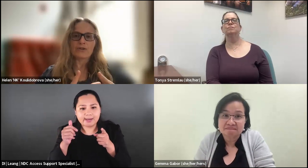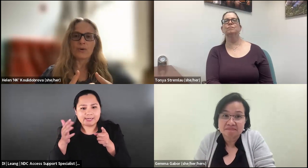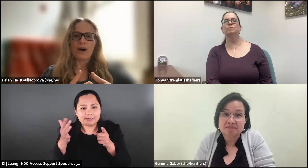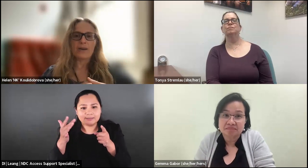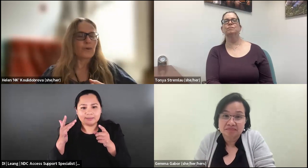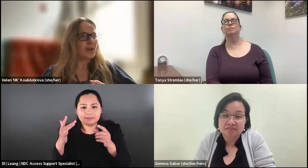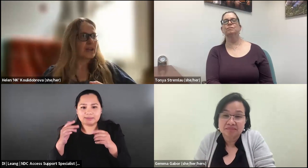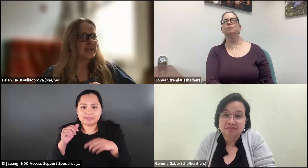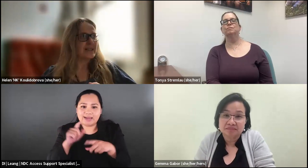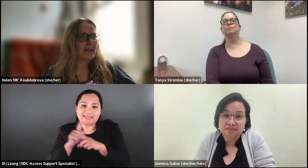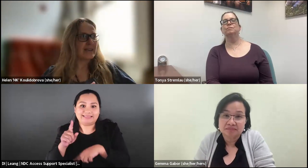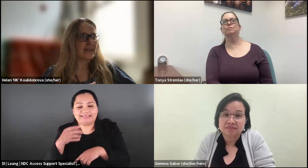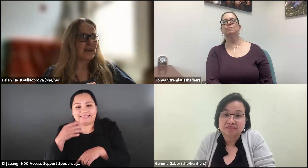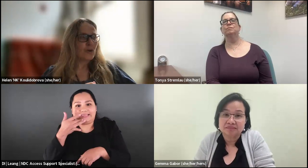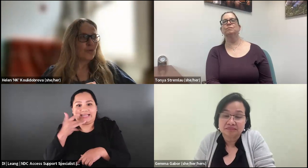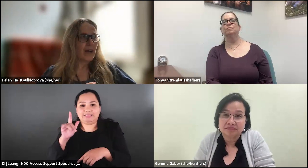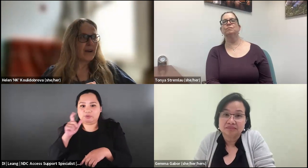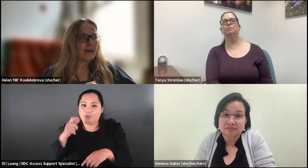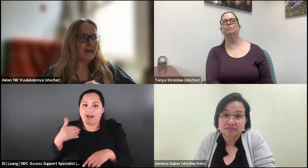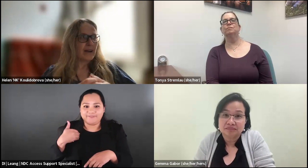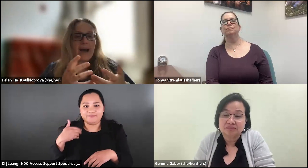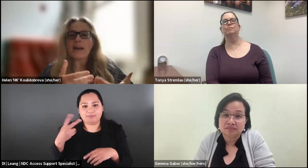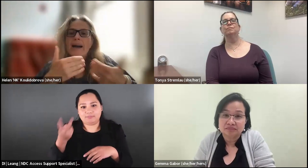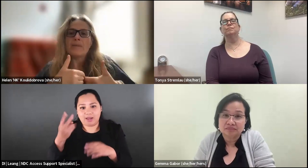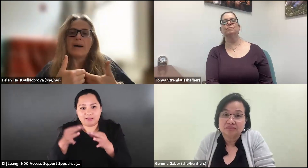And so I work in the state where--